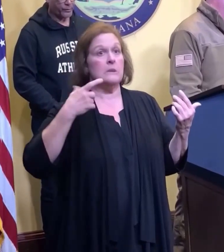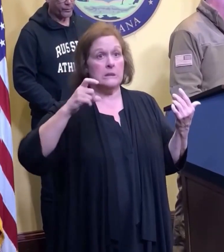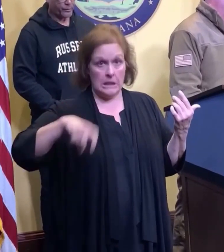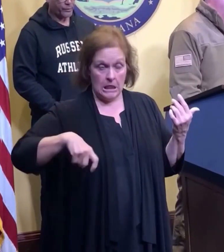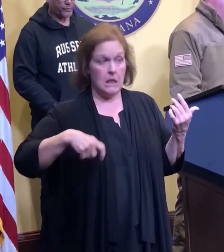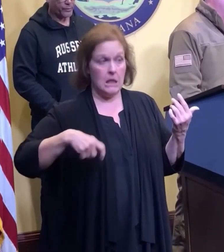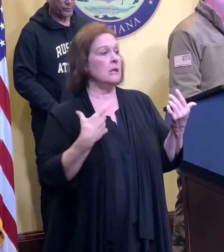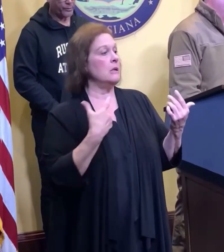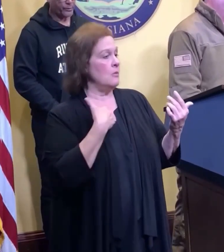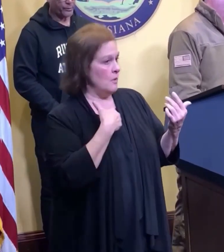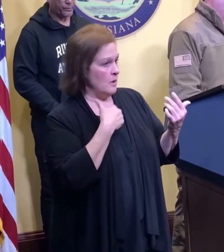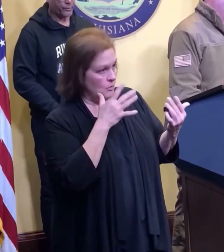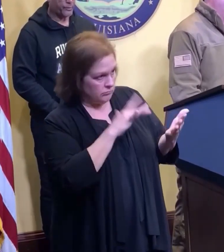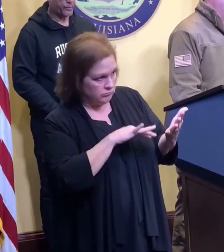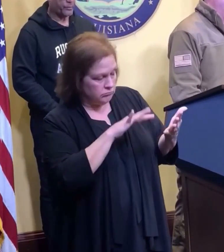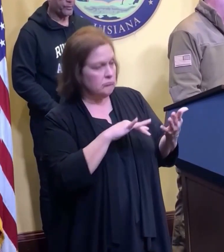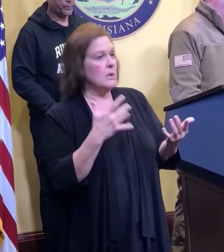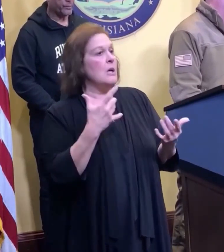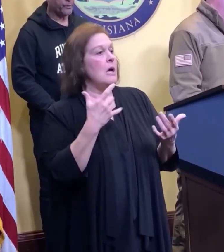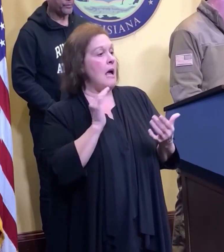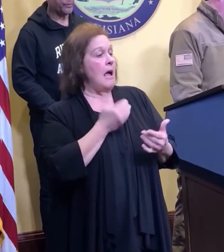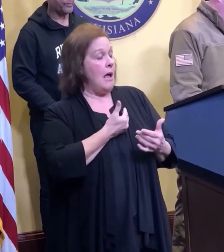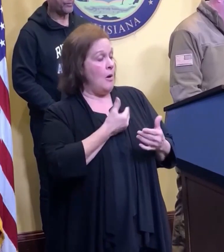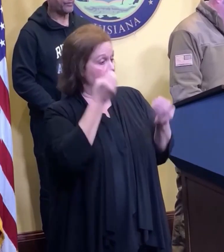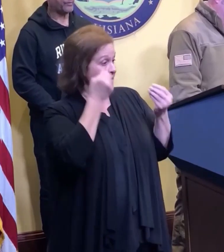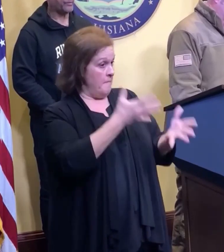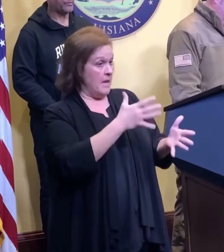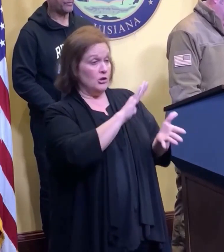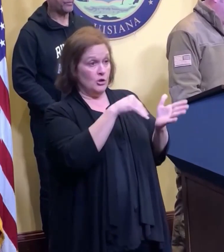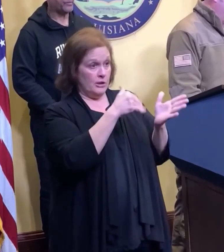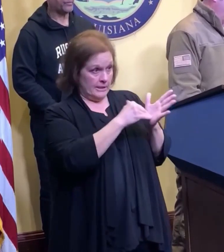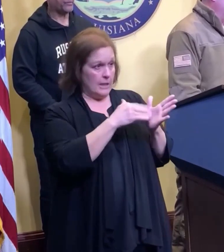the joint information center will be handling all of our disaster messaging moving forward